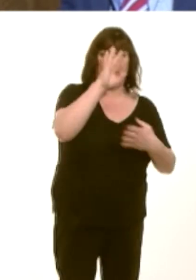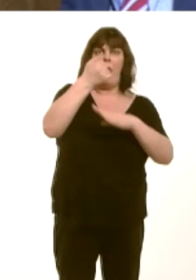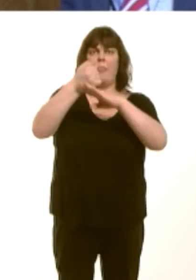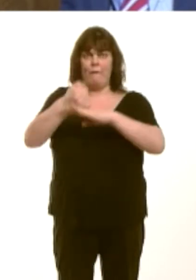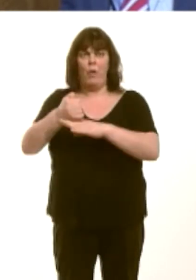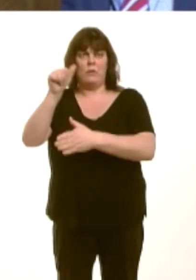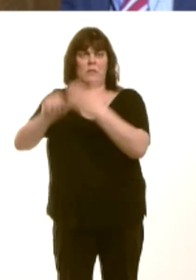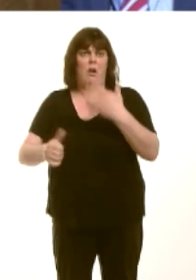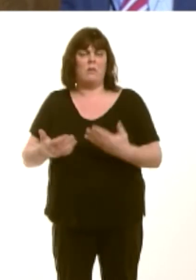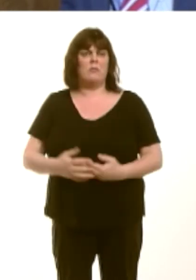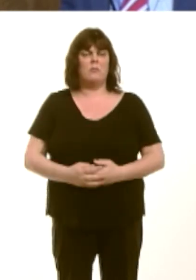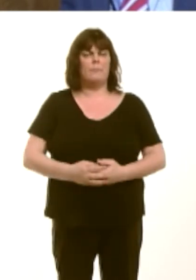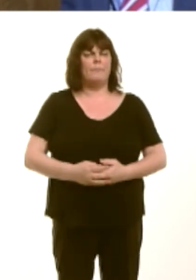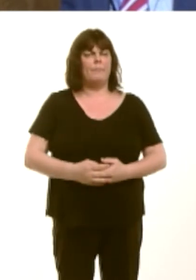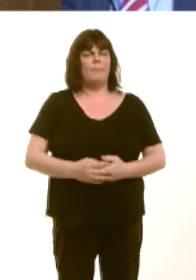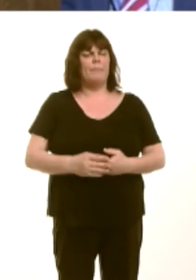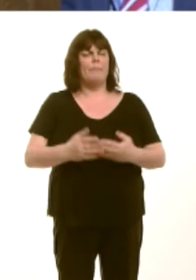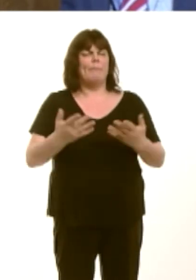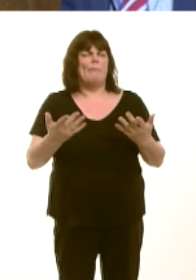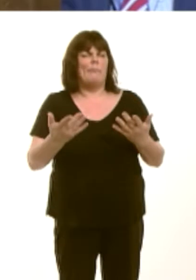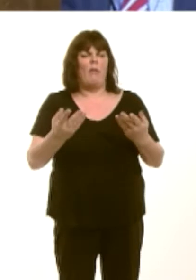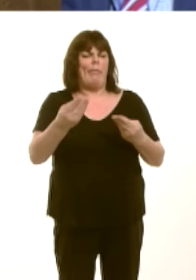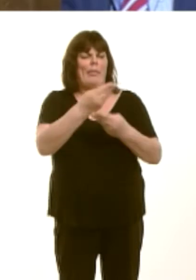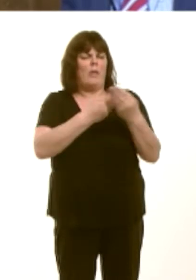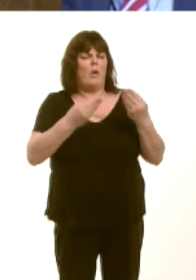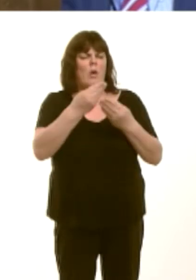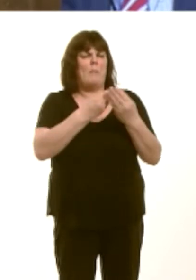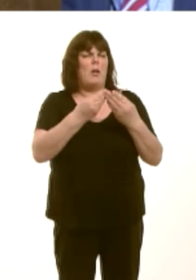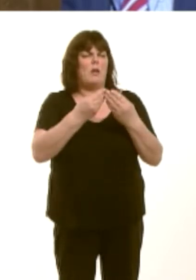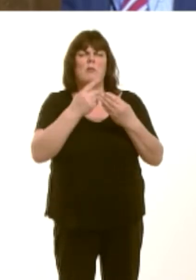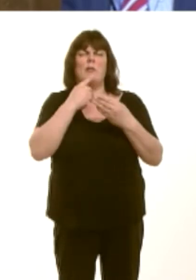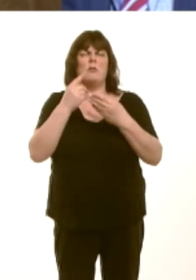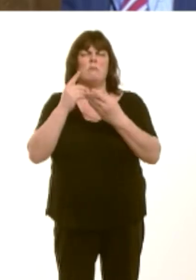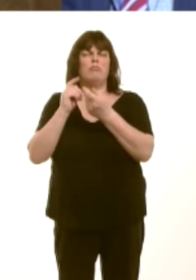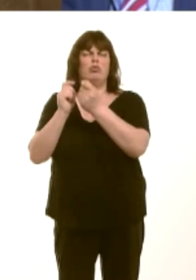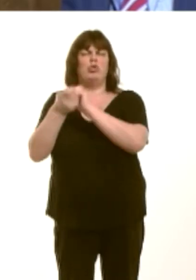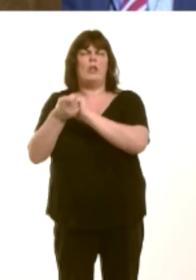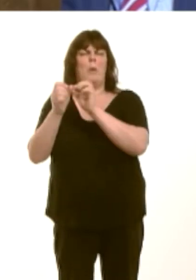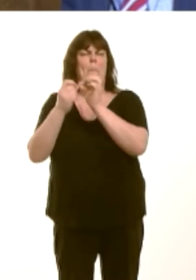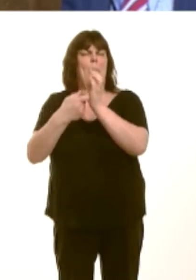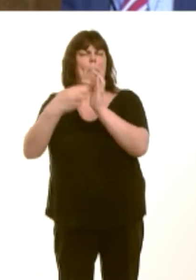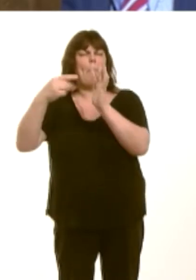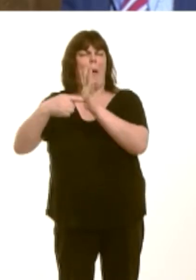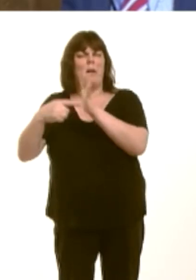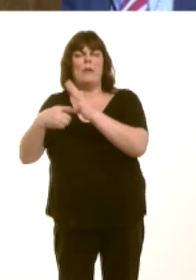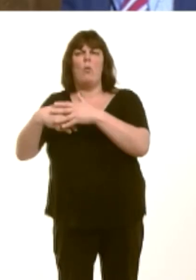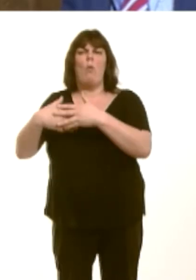The general state of the economy doesn't affect the operation of Barnett or, indeed, the Barnett floor. It's public spending that affects it.